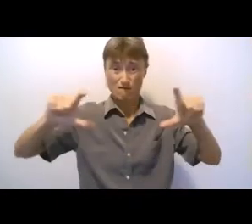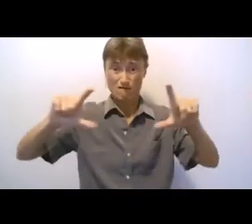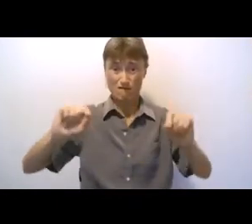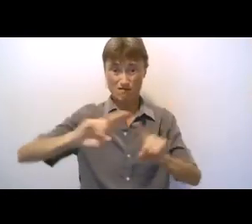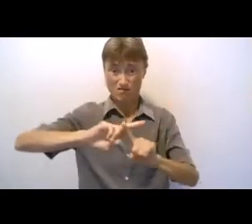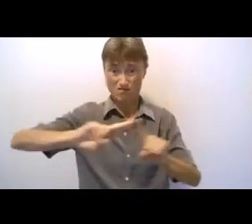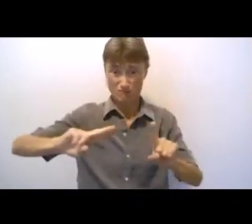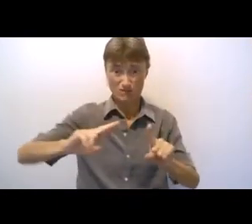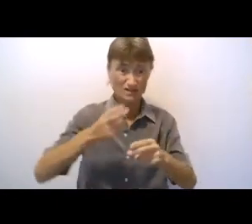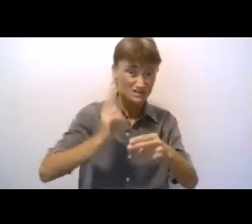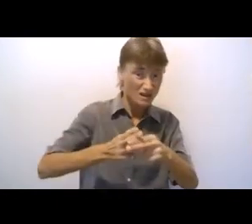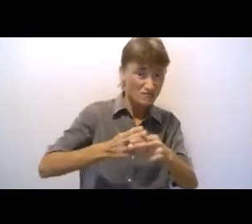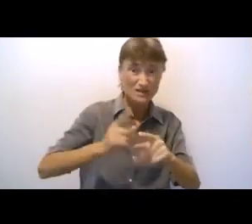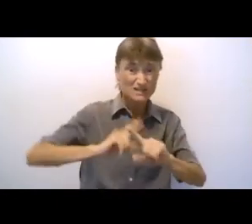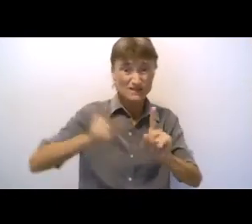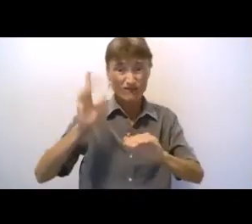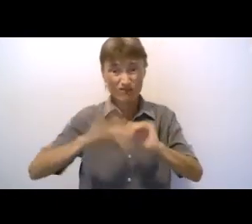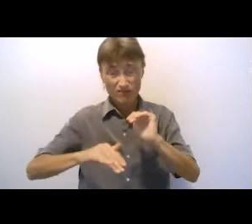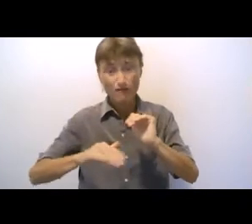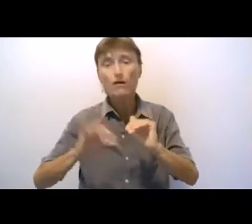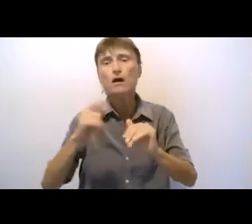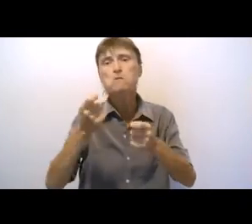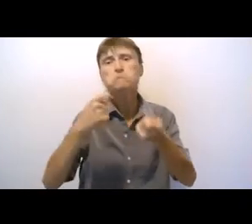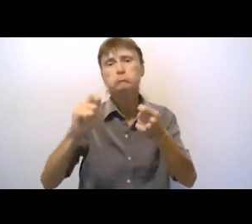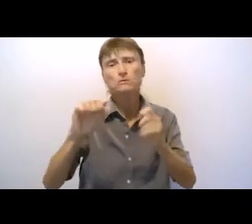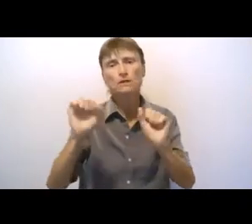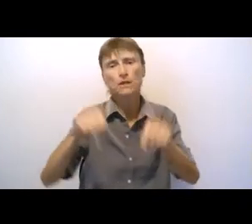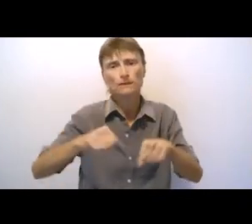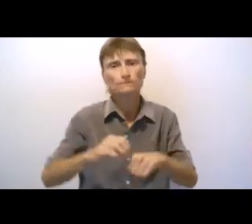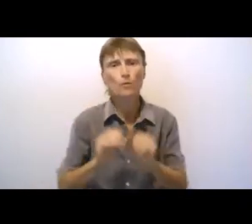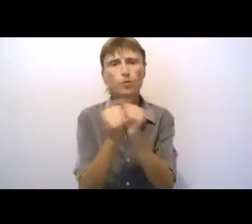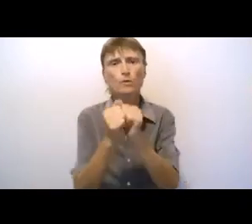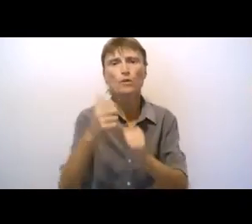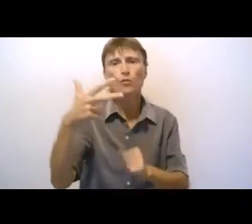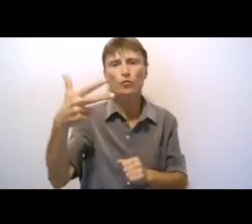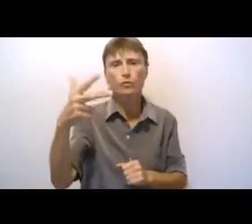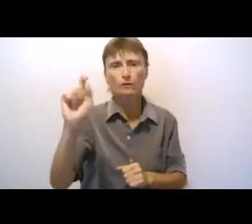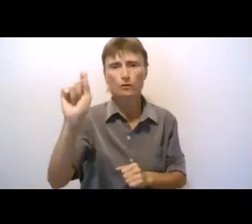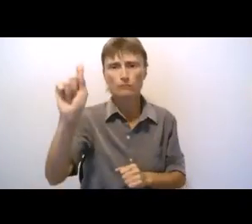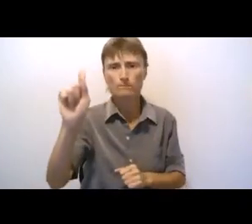My colleague, Lesley, will be collecting questions from the chat box and watching for raised